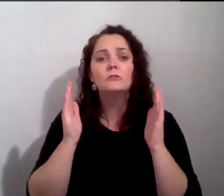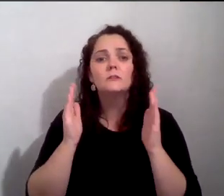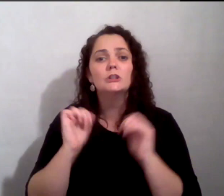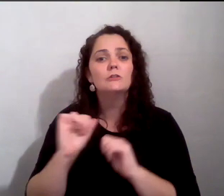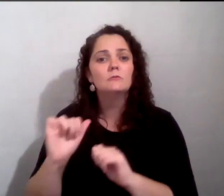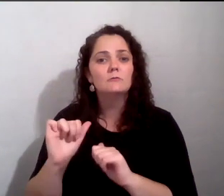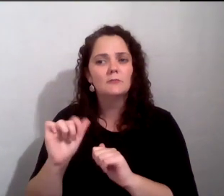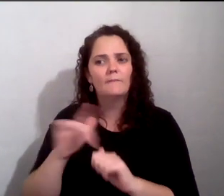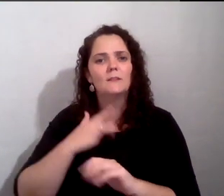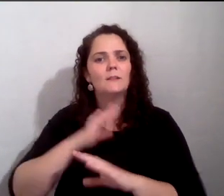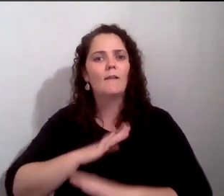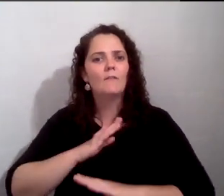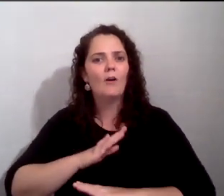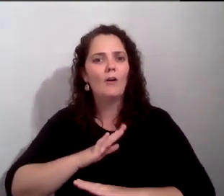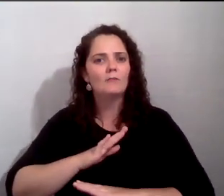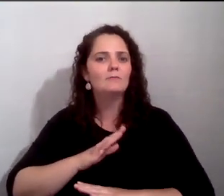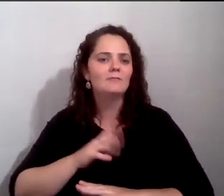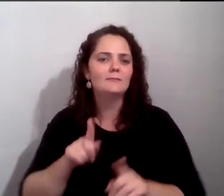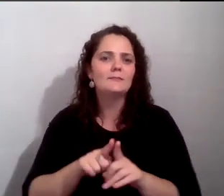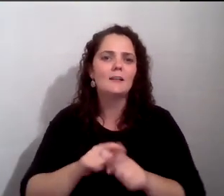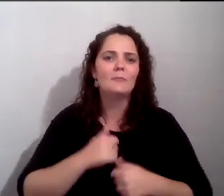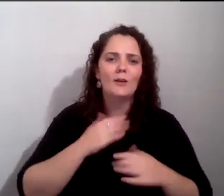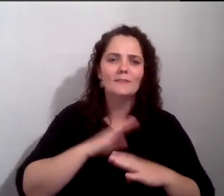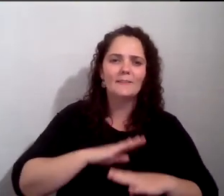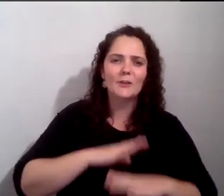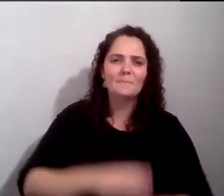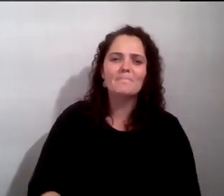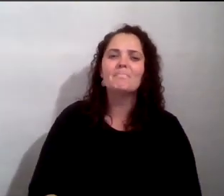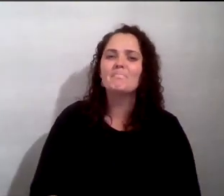particularly religious outlook, but the work was actually a finalist in